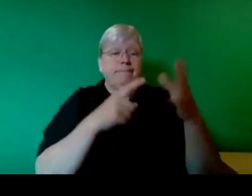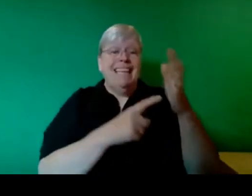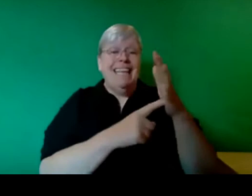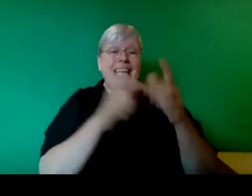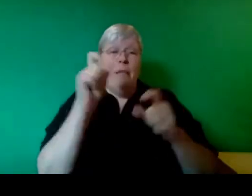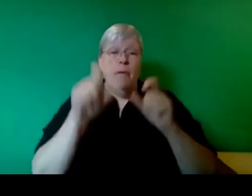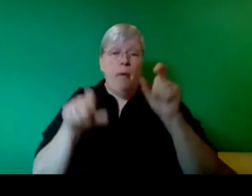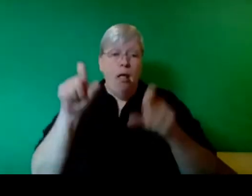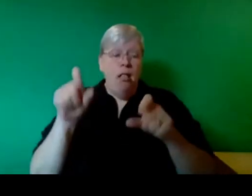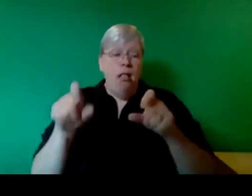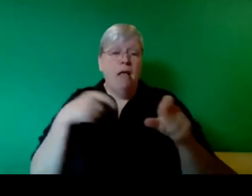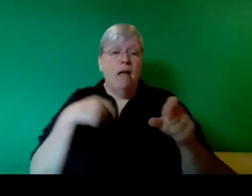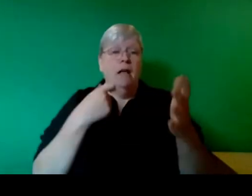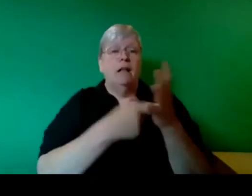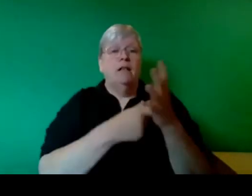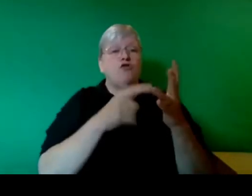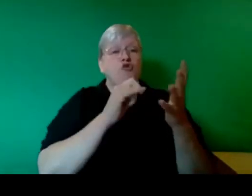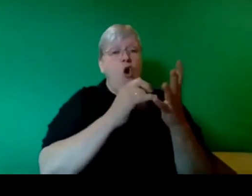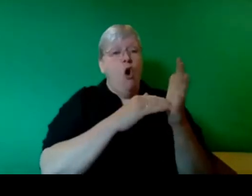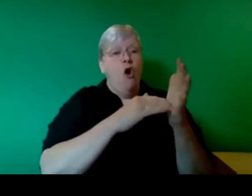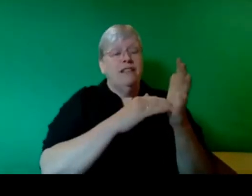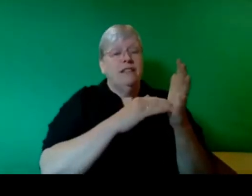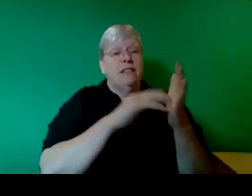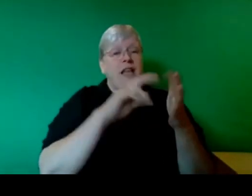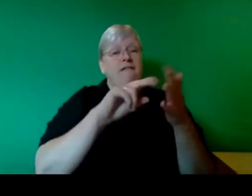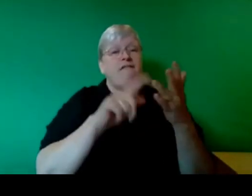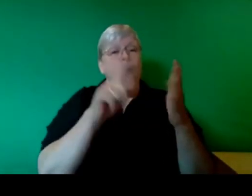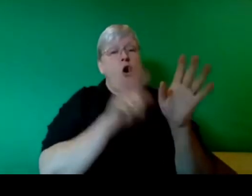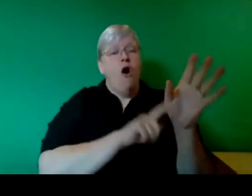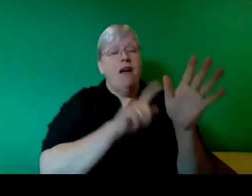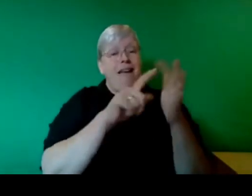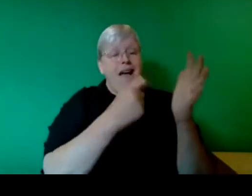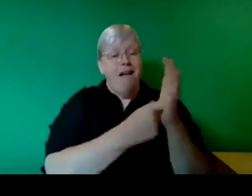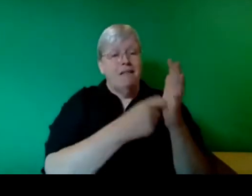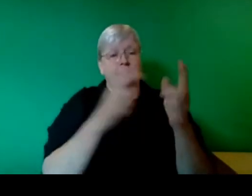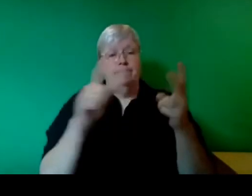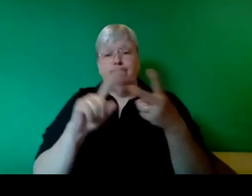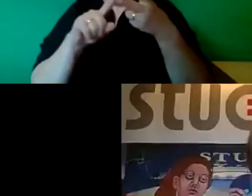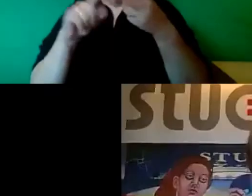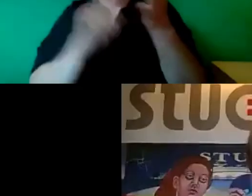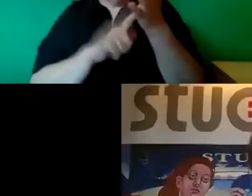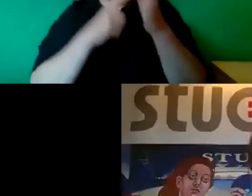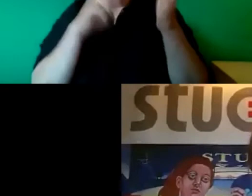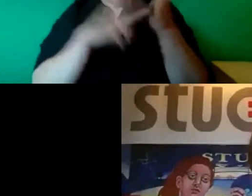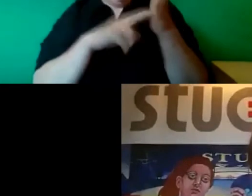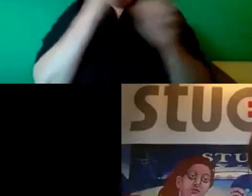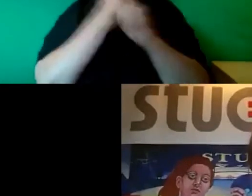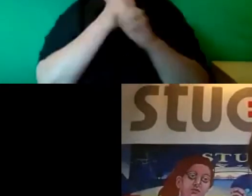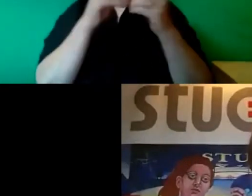Roz Foyer and Lang Banks. Roz Foyer is the General Secretary of the Scottish Trade Union Congress and